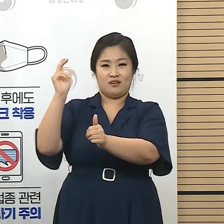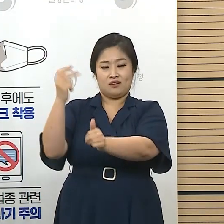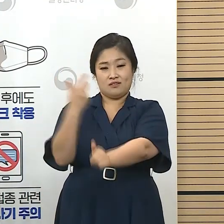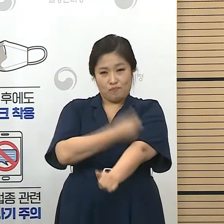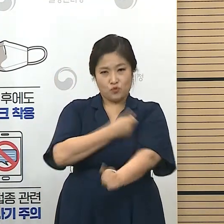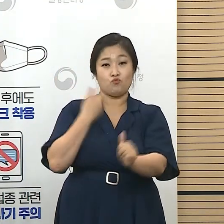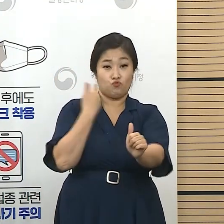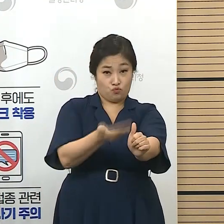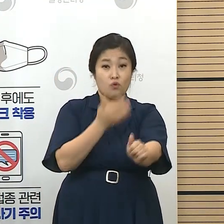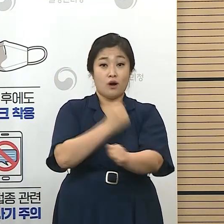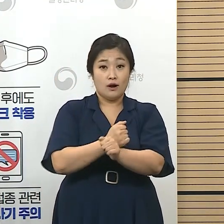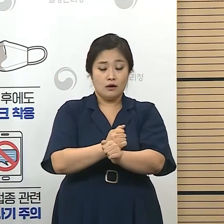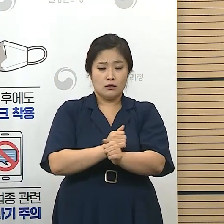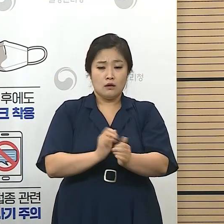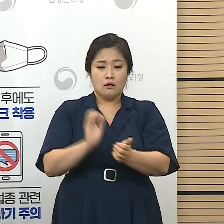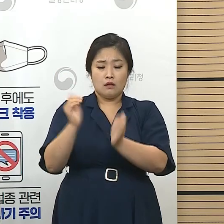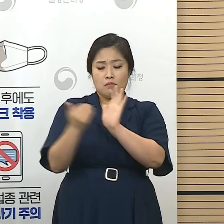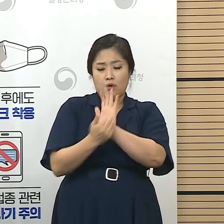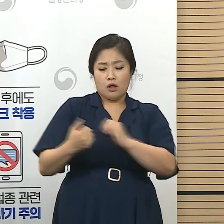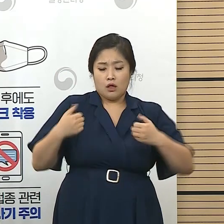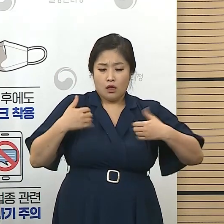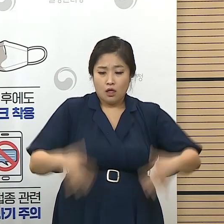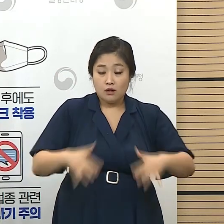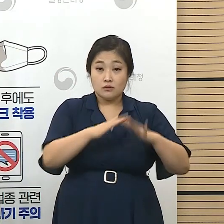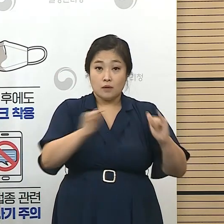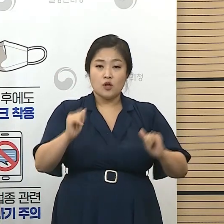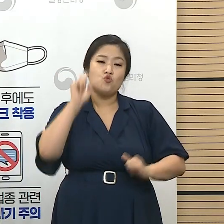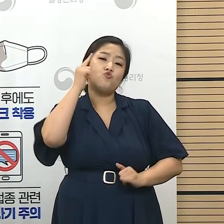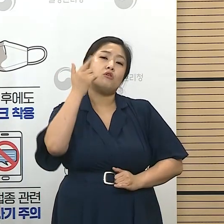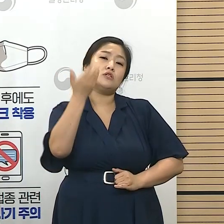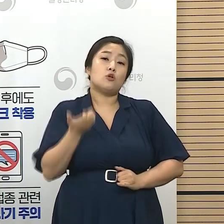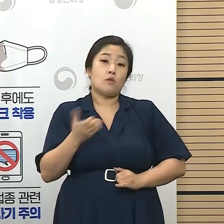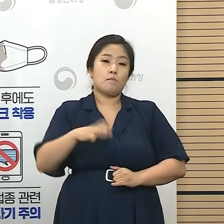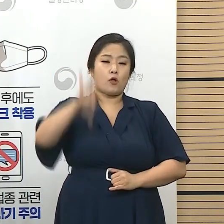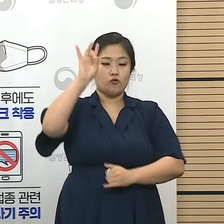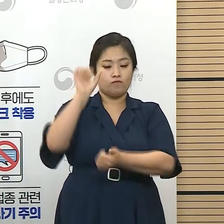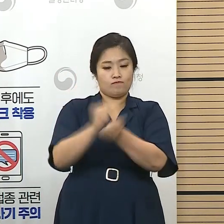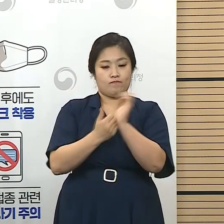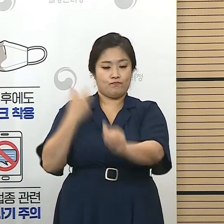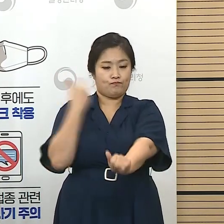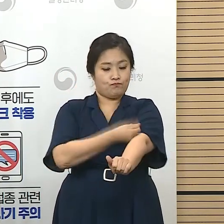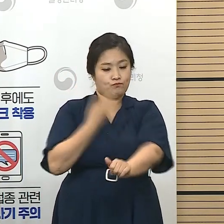recommend those with weakened immune systems to get the extra dose first even before six months